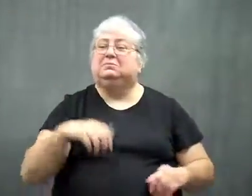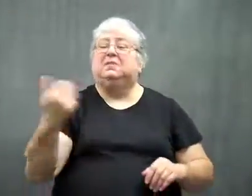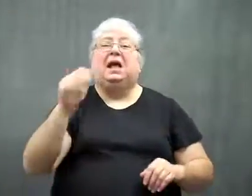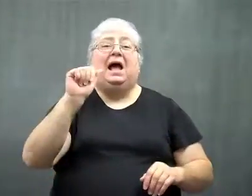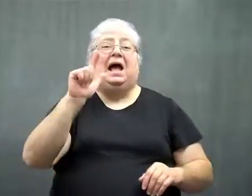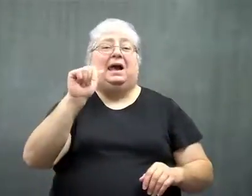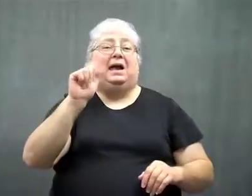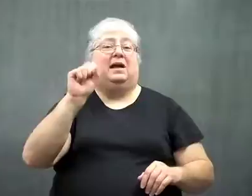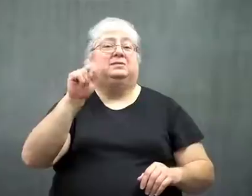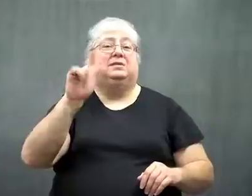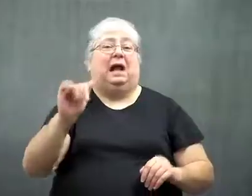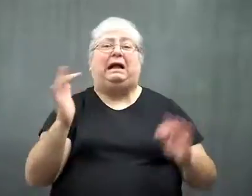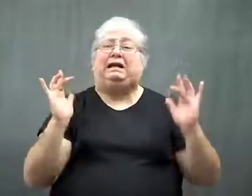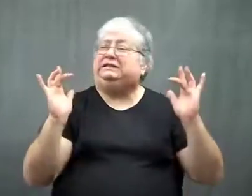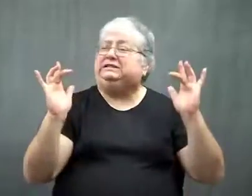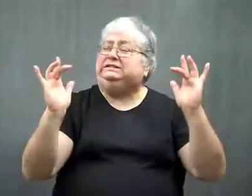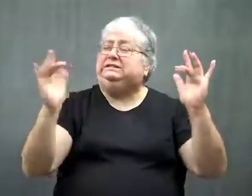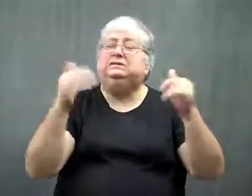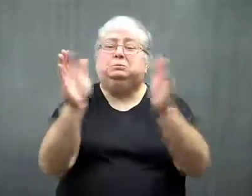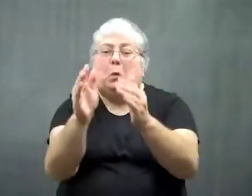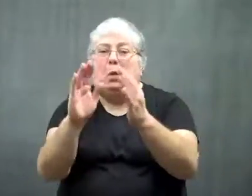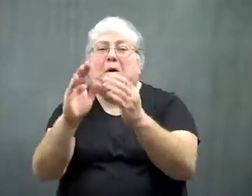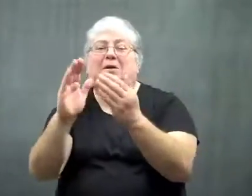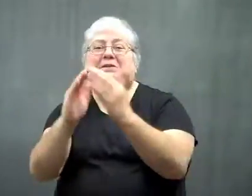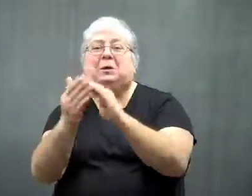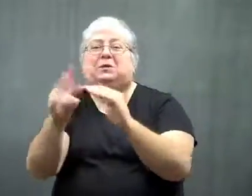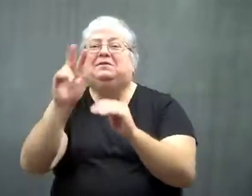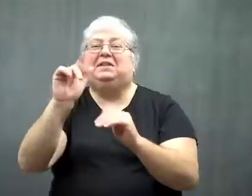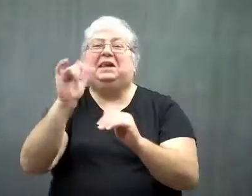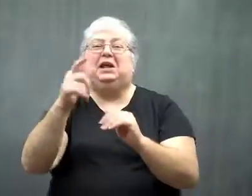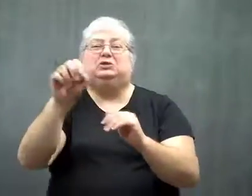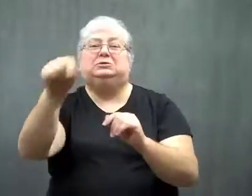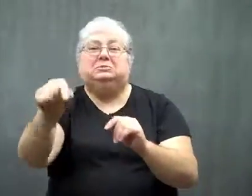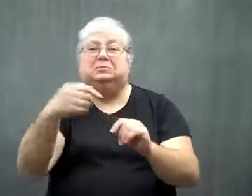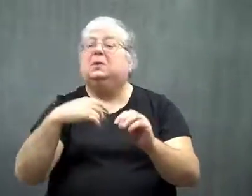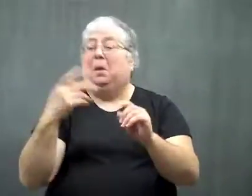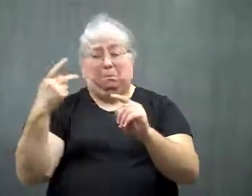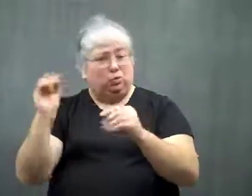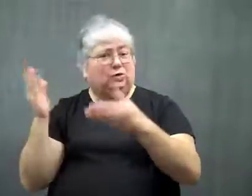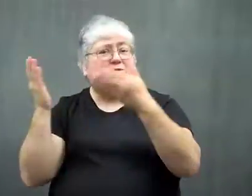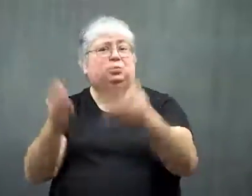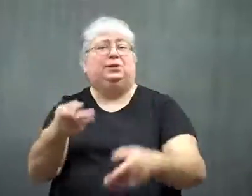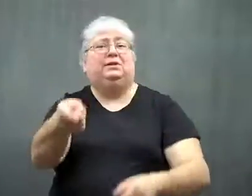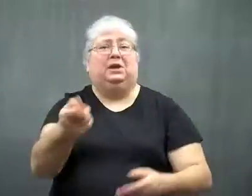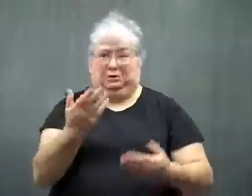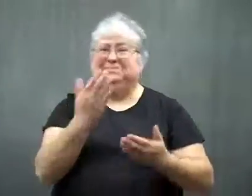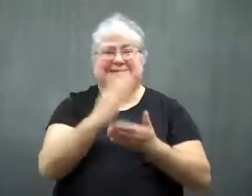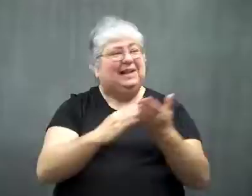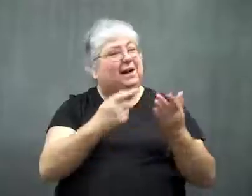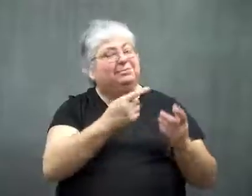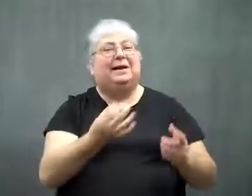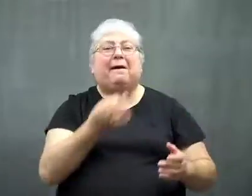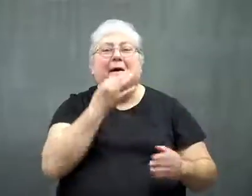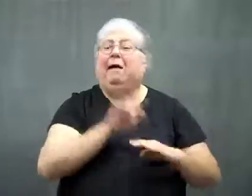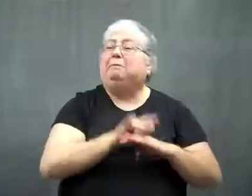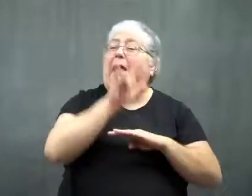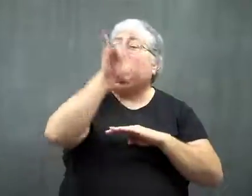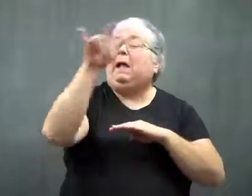The Postal Service also brings mail to remote villages in Alaska.